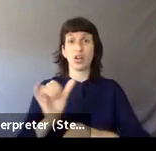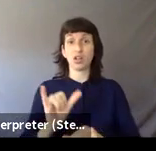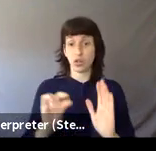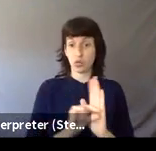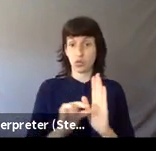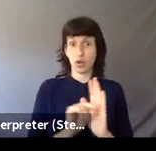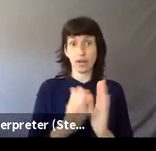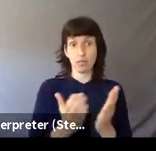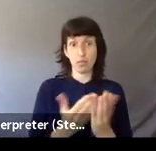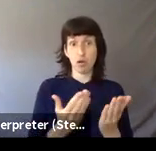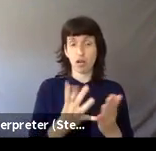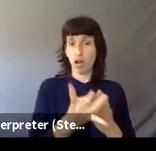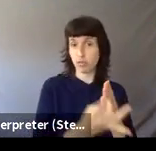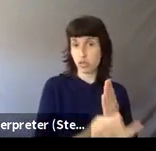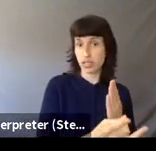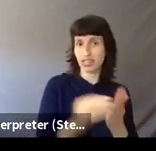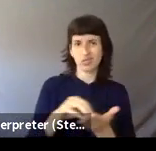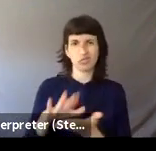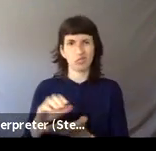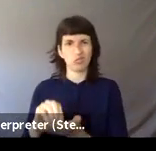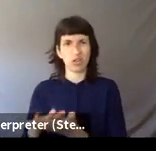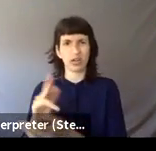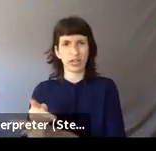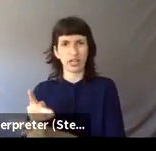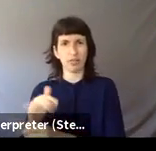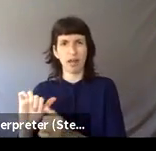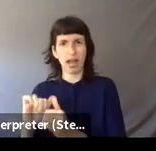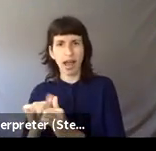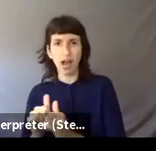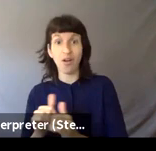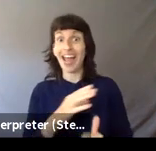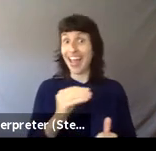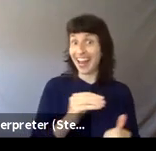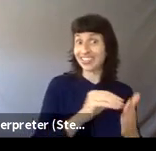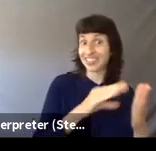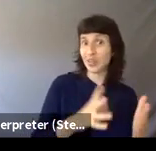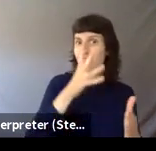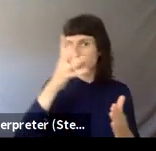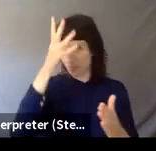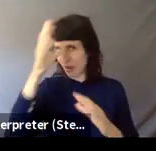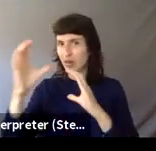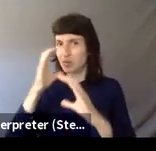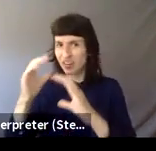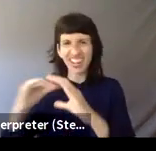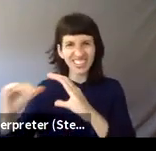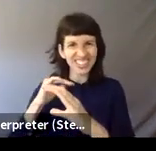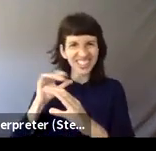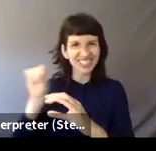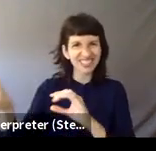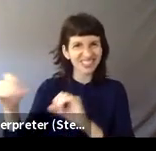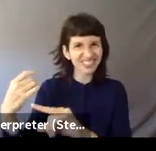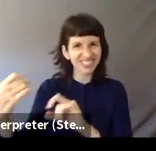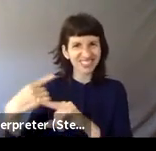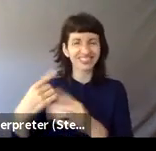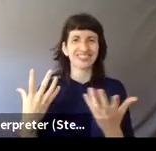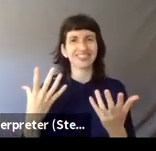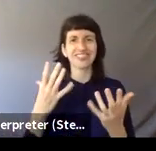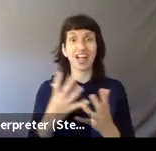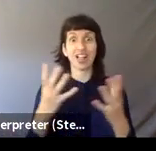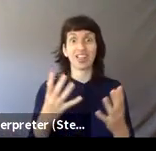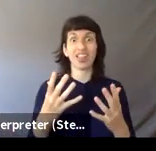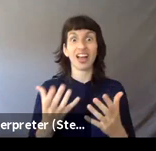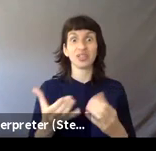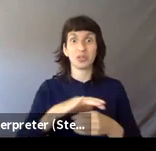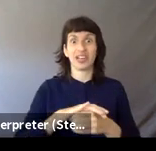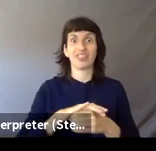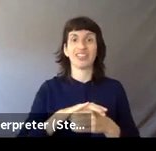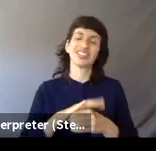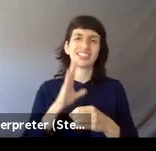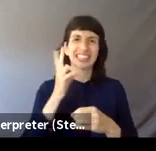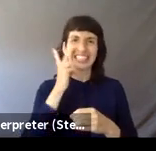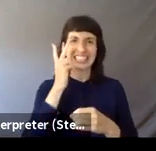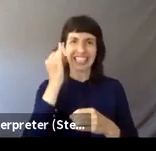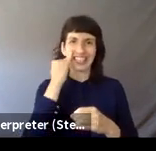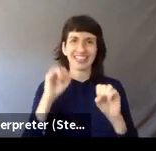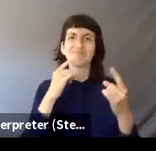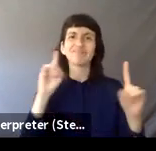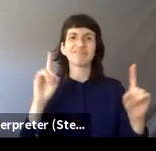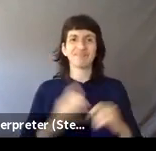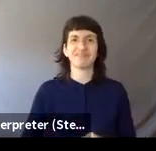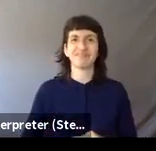And part three, so we're going to look at assessments and communications, and more specifically... We'll look at quizzes and assessments, how do you create those within teams?